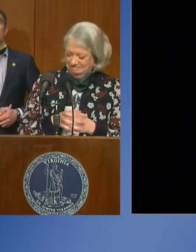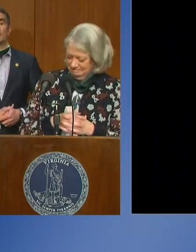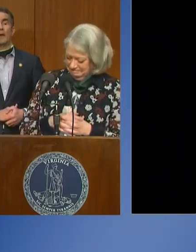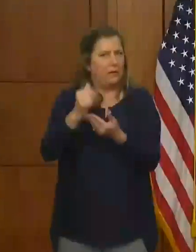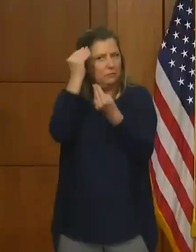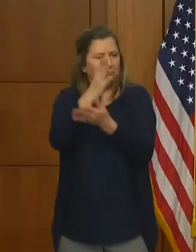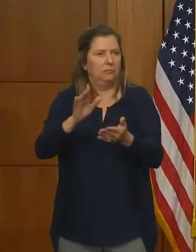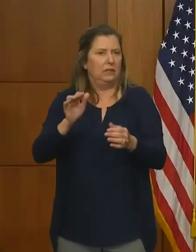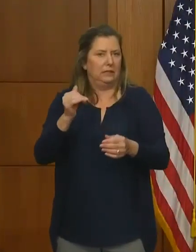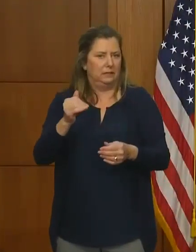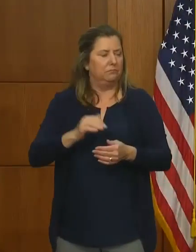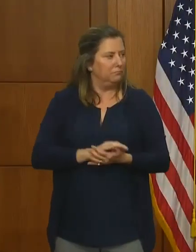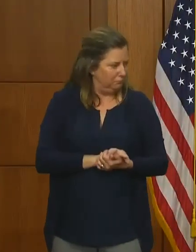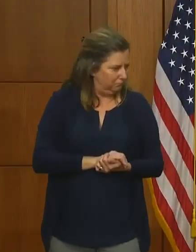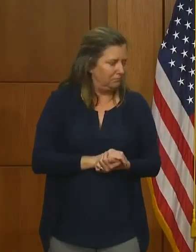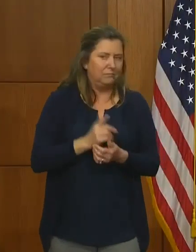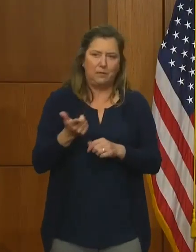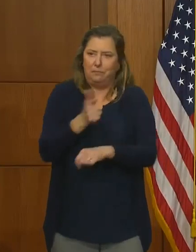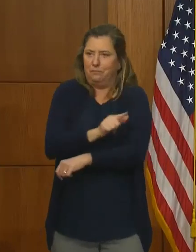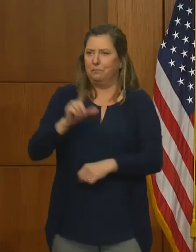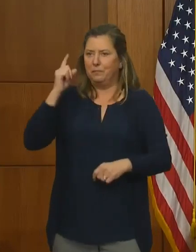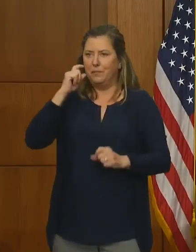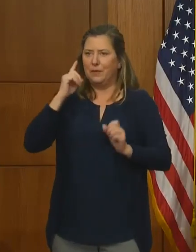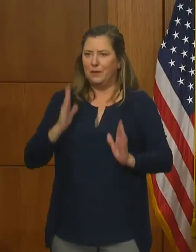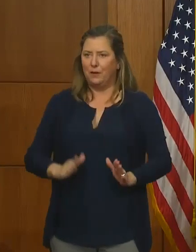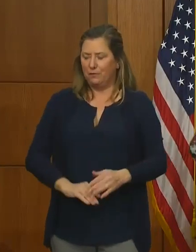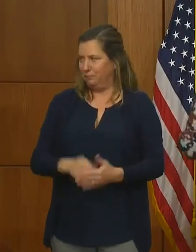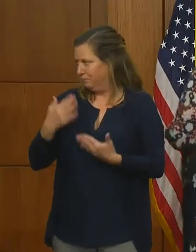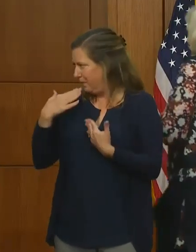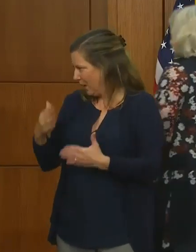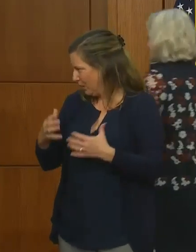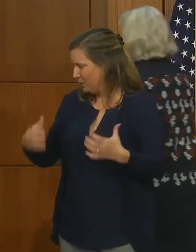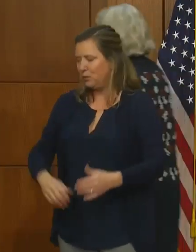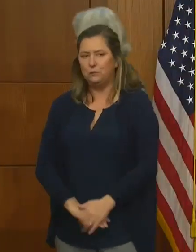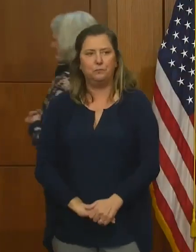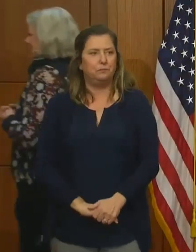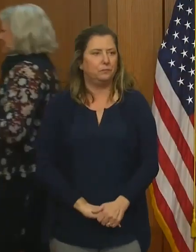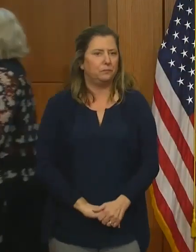MESSAGE AND ASK ALL OF YOU TO HELP ME WITH THAT. AND I'LL